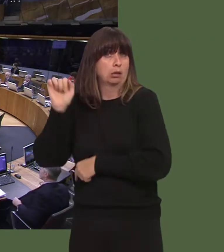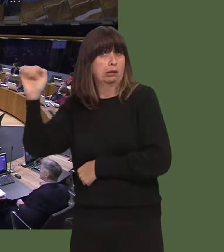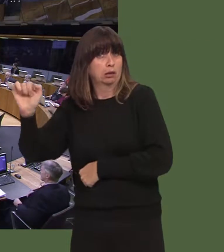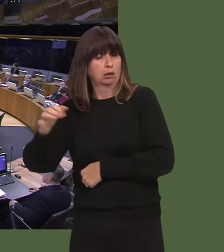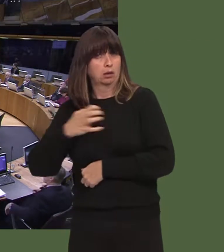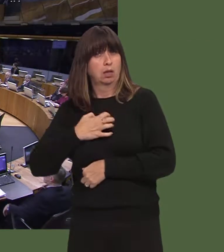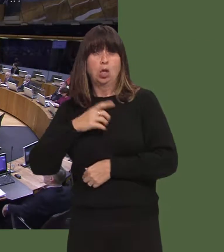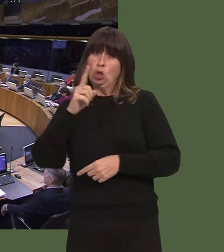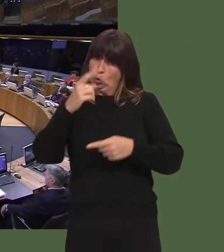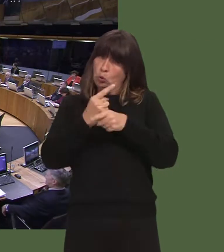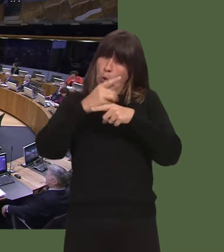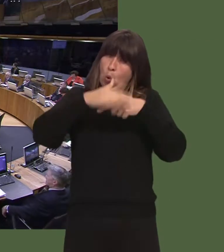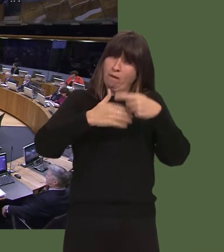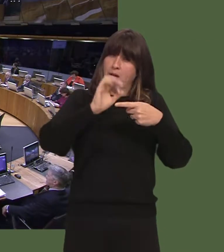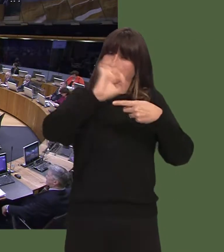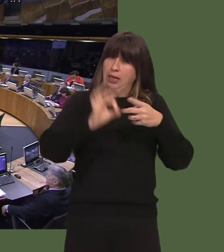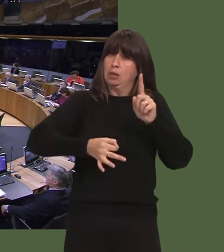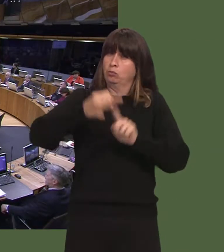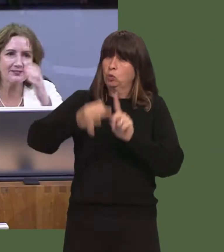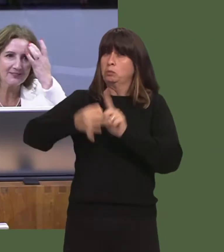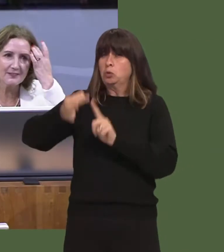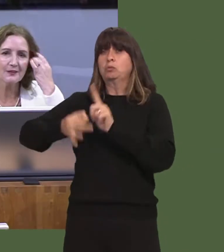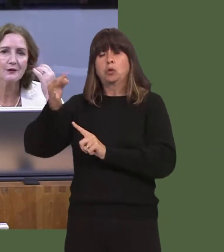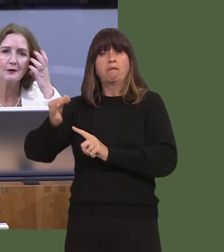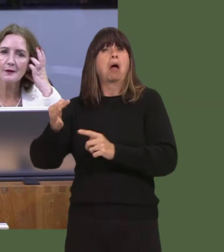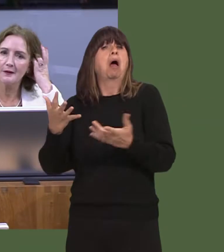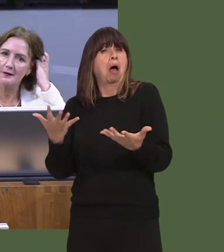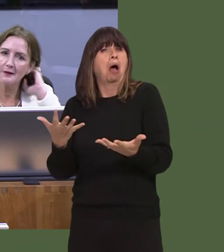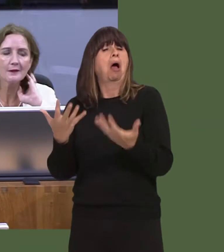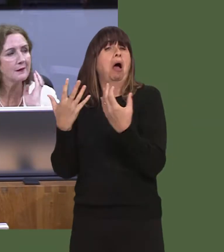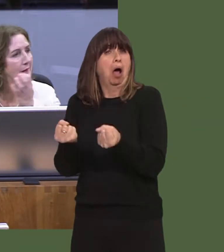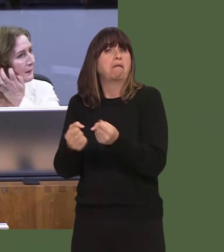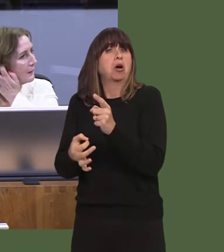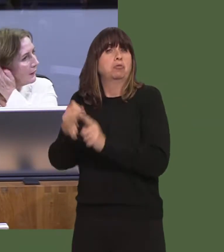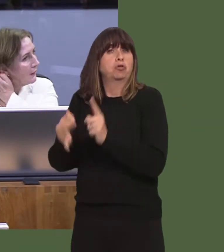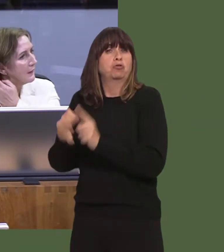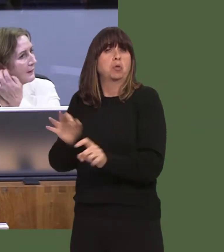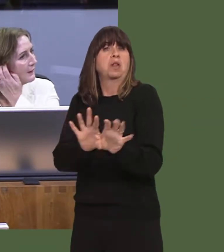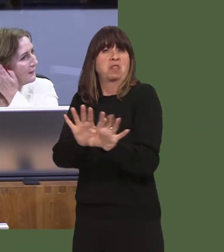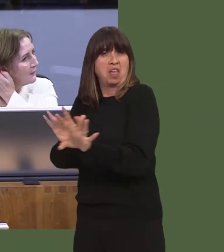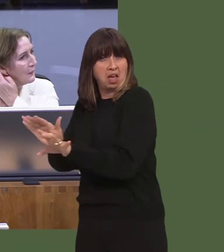Your figures do sound absolutely superb, First Minister, and I don't quarrel with the improvements, where the improvements are.